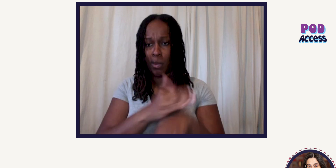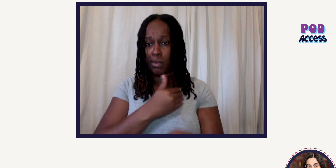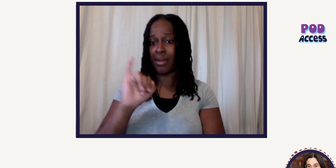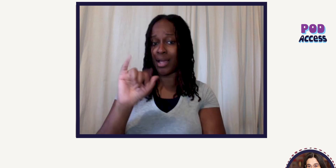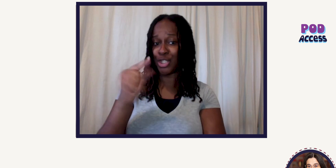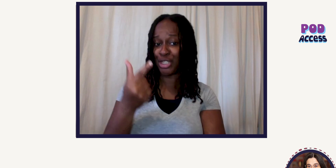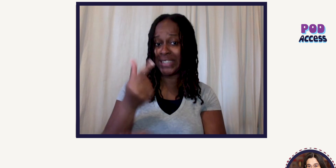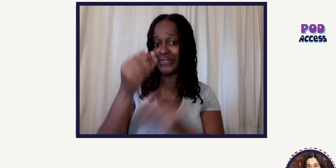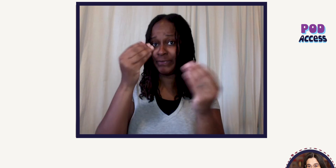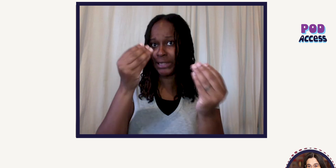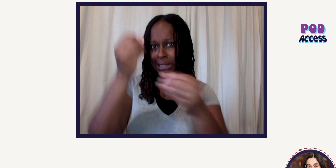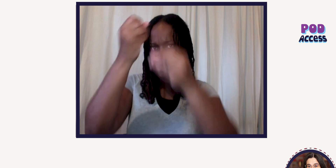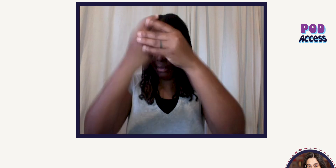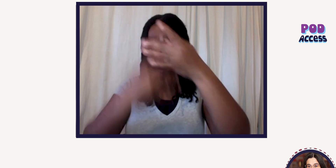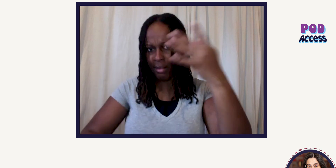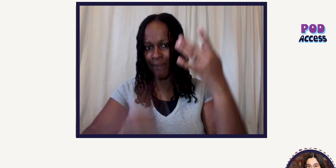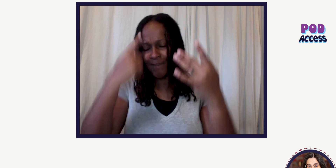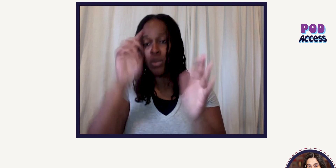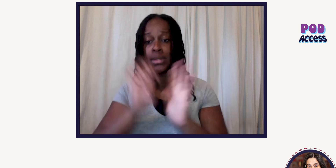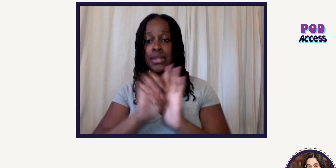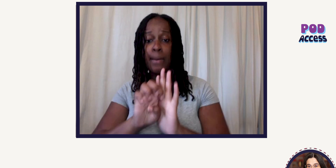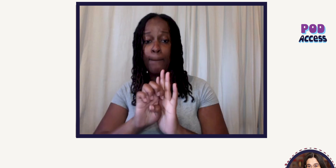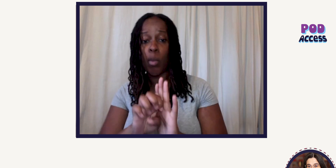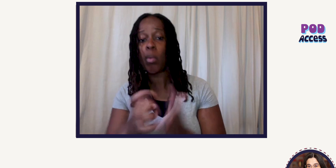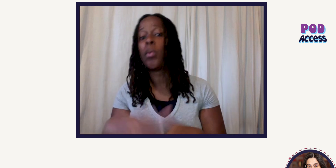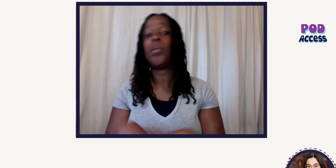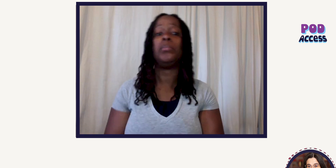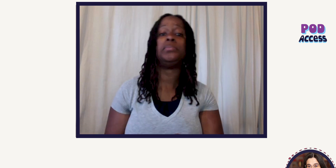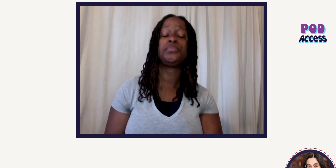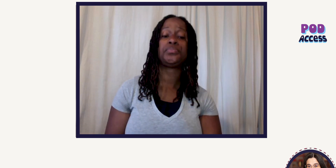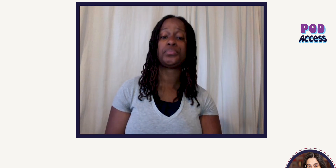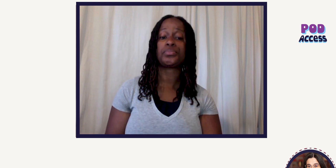you’re gonna notice some patterns and some similar type of template after a while.